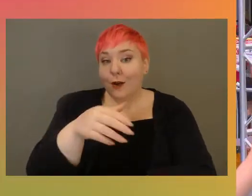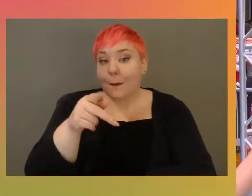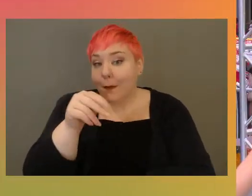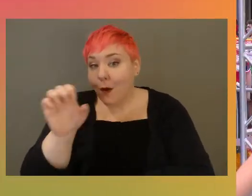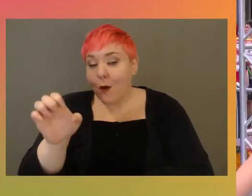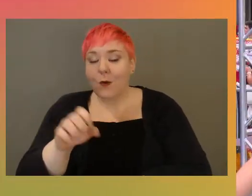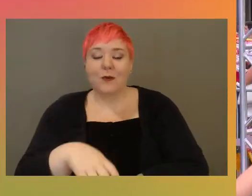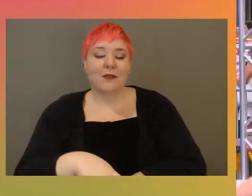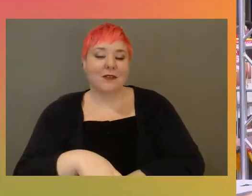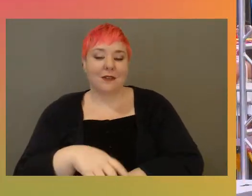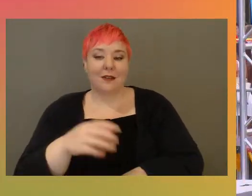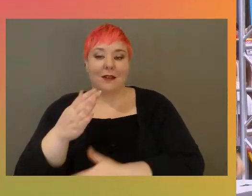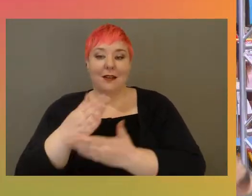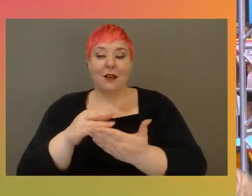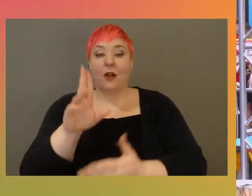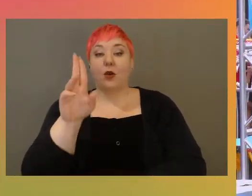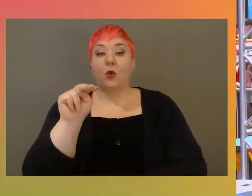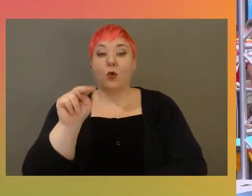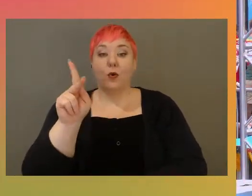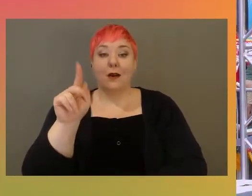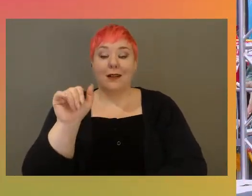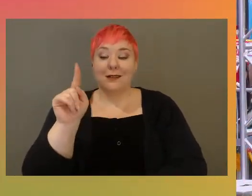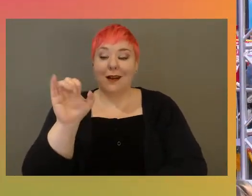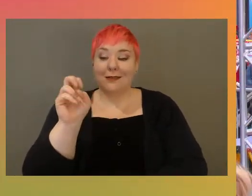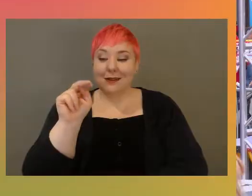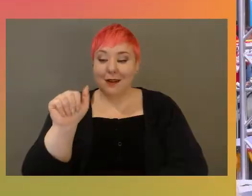BEND YOUR KNEES AND LIFT YOUR ARM, THIS IS CALLED POWERFUL POSE.